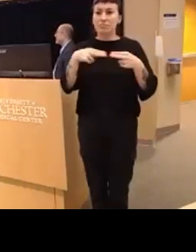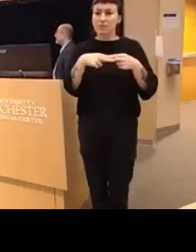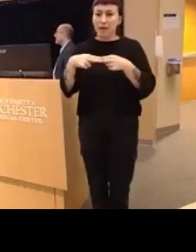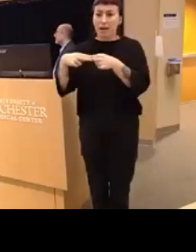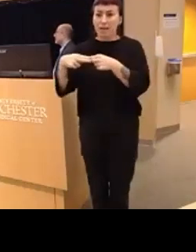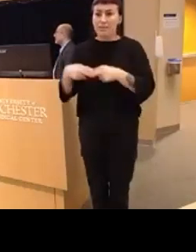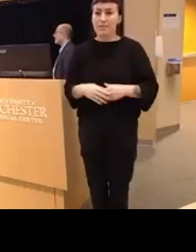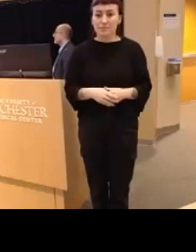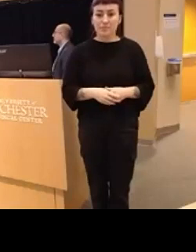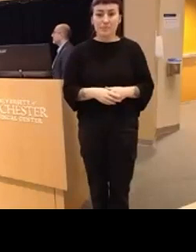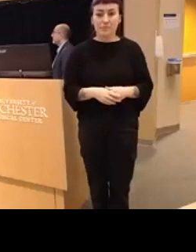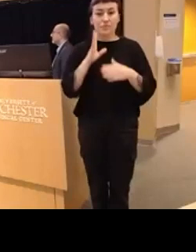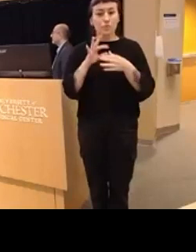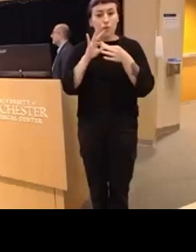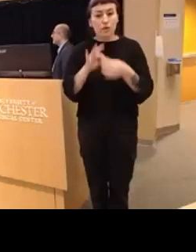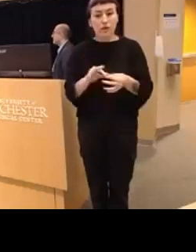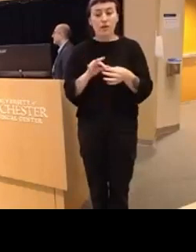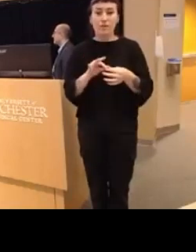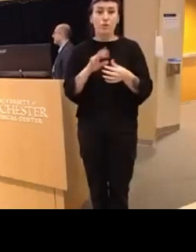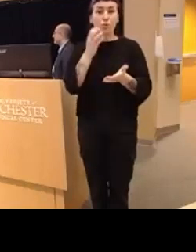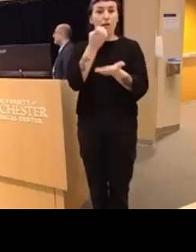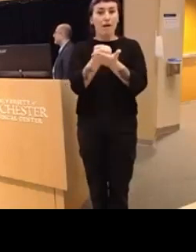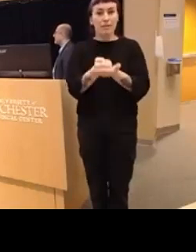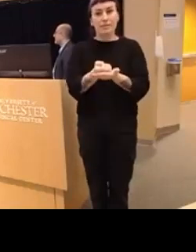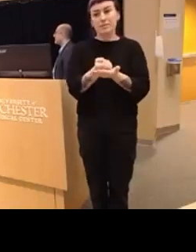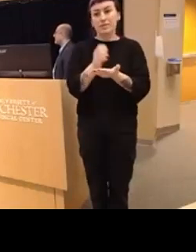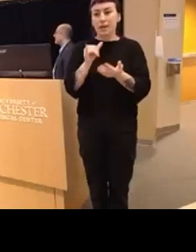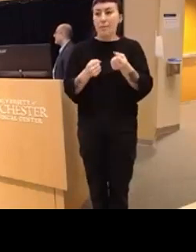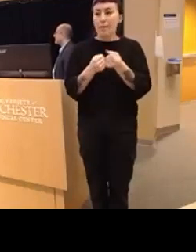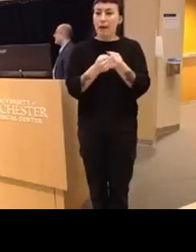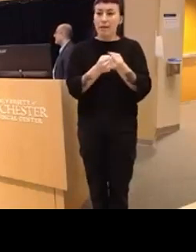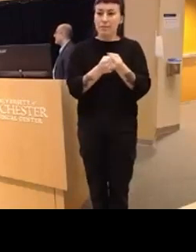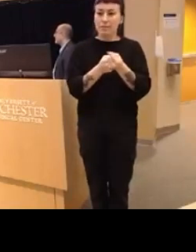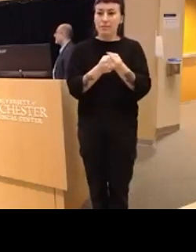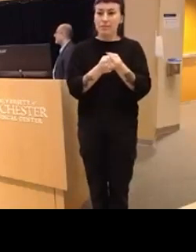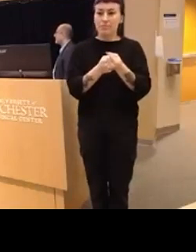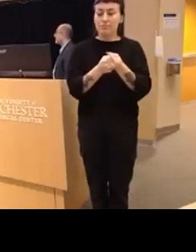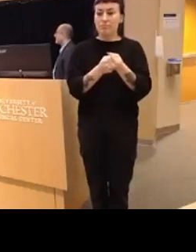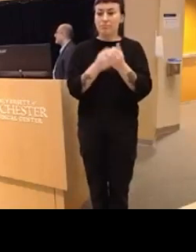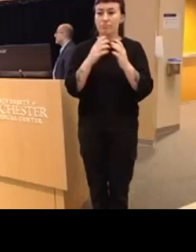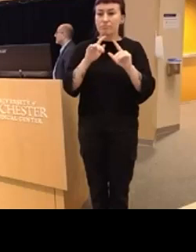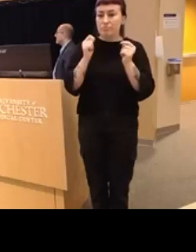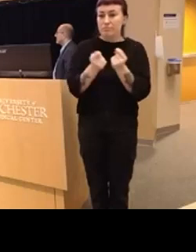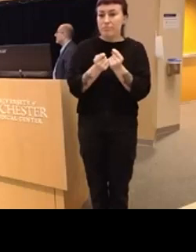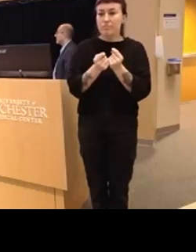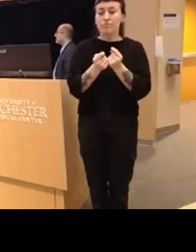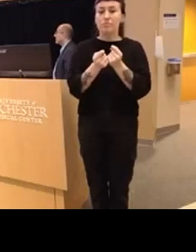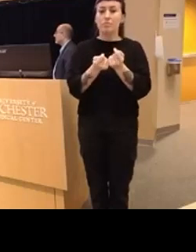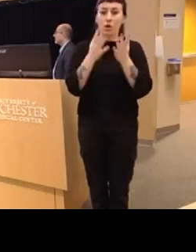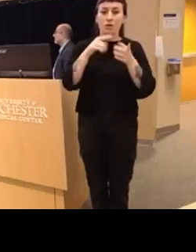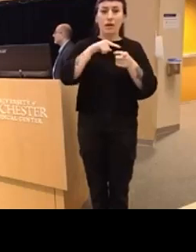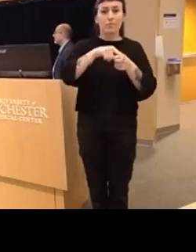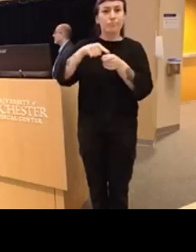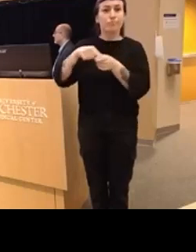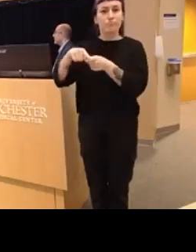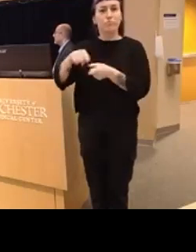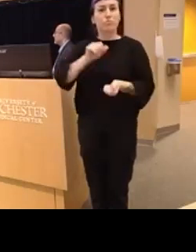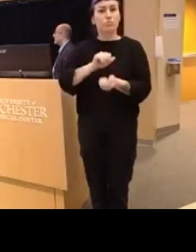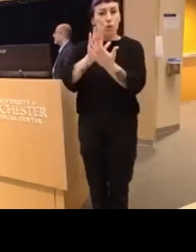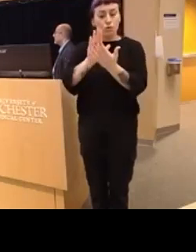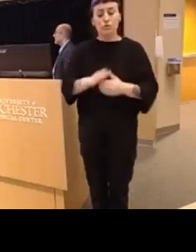sets of slid in relation to evidence that actually backs the superiority of a multimodal approach um